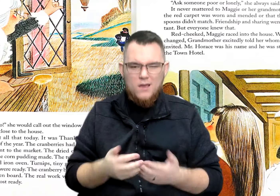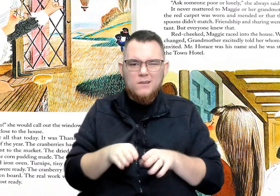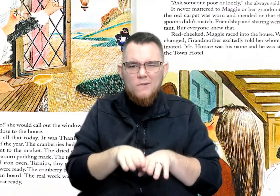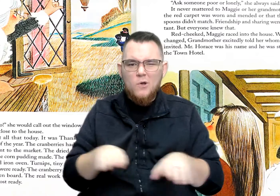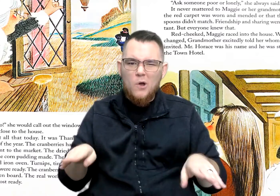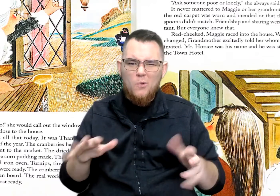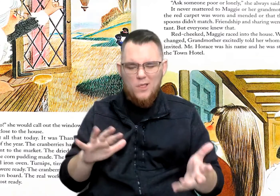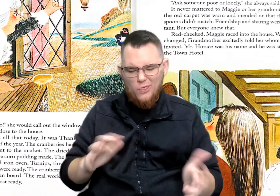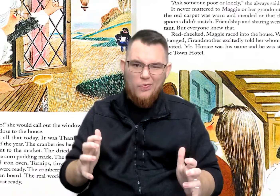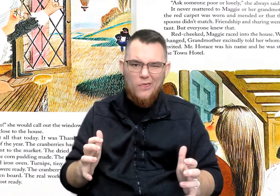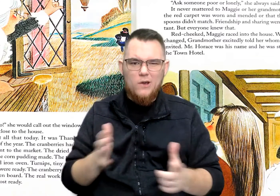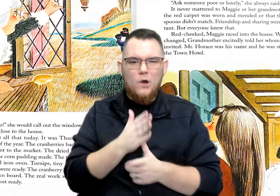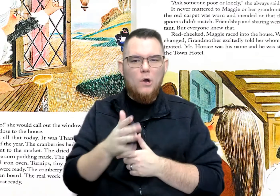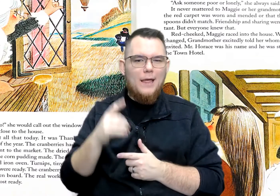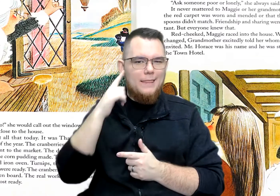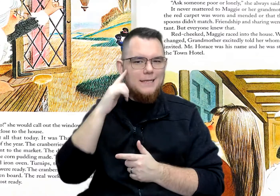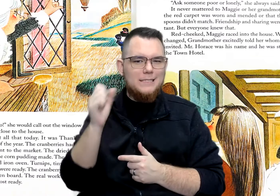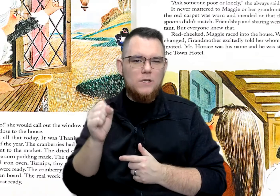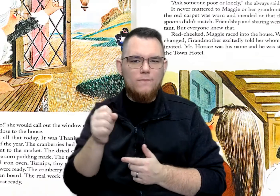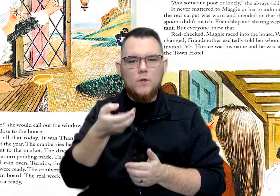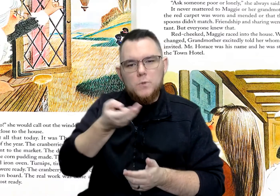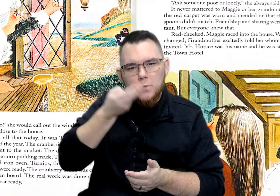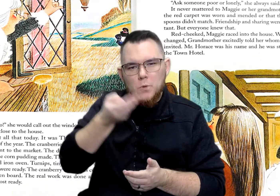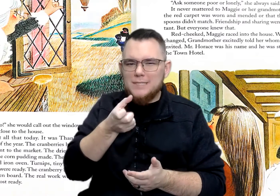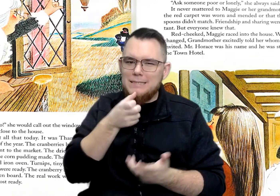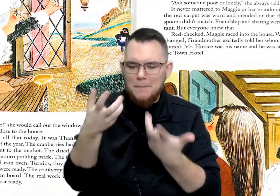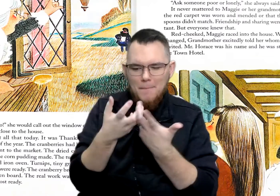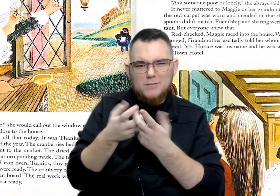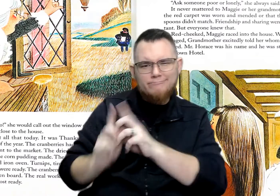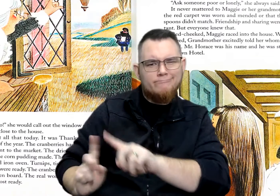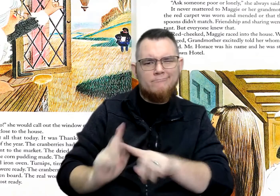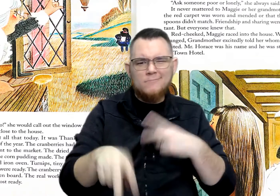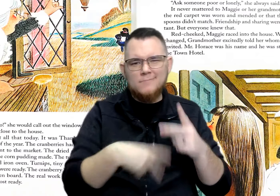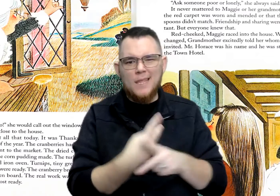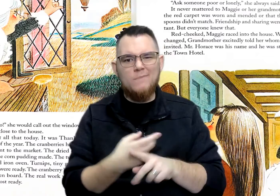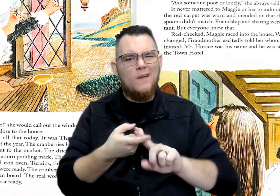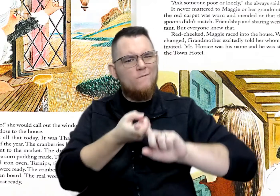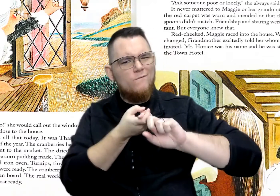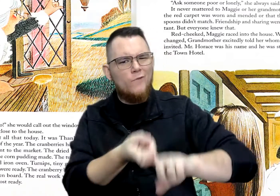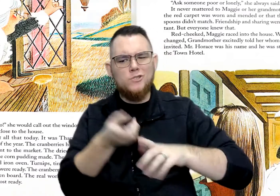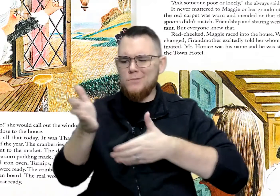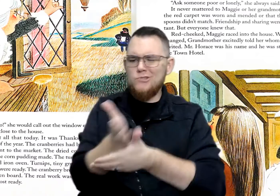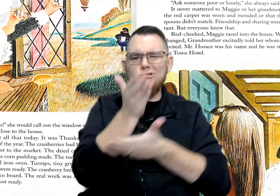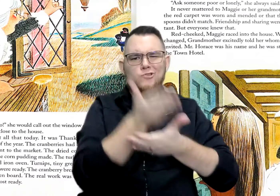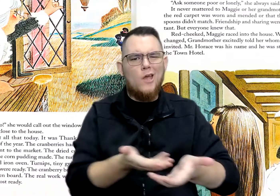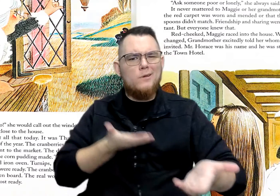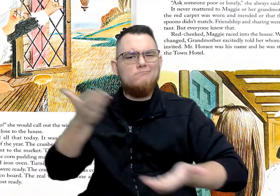that the silver spoons didn’t match. Friendship and sharing were important.